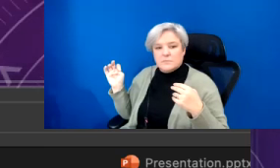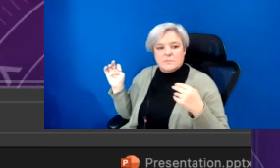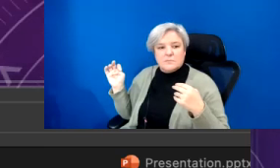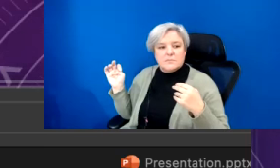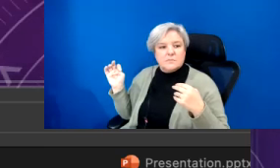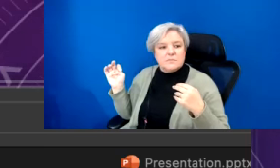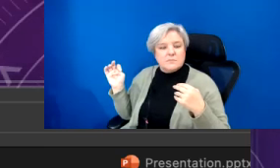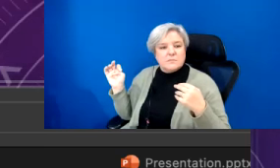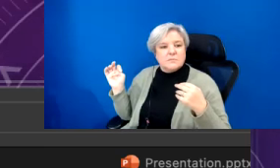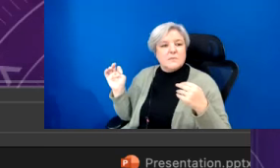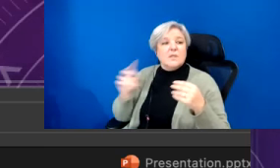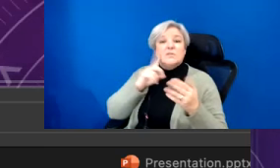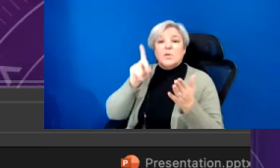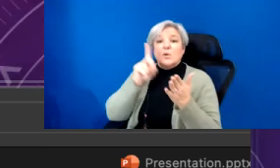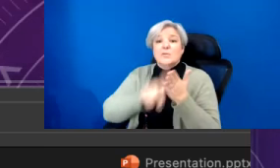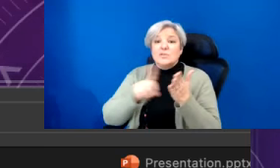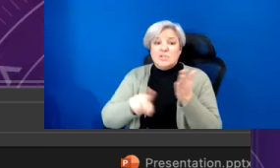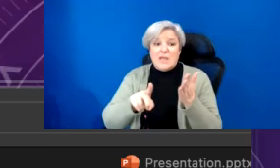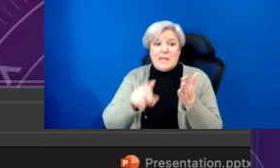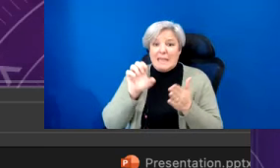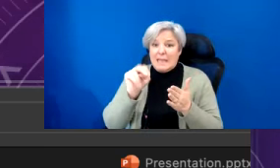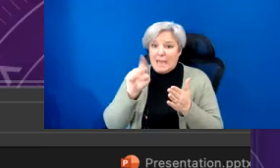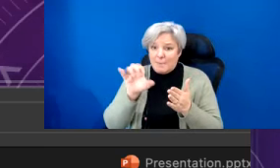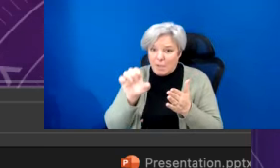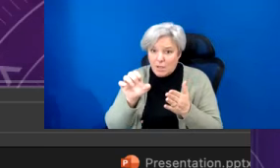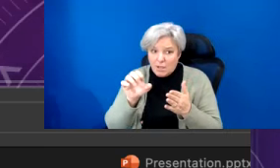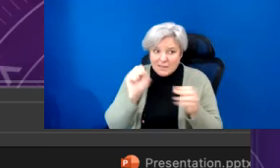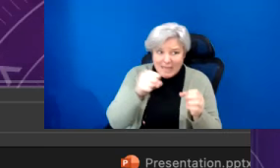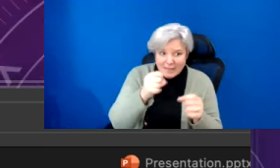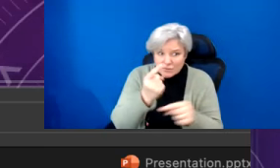And so to check if this is enabled in your courses, you want to go to settings.